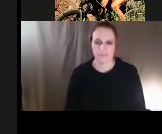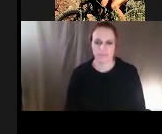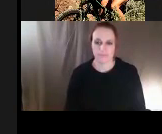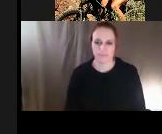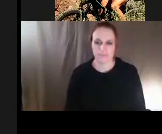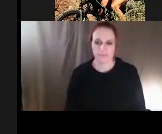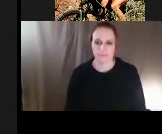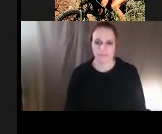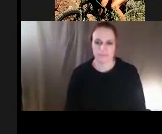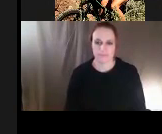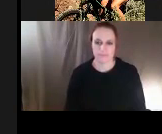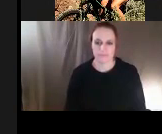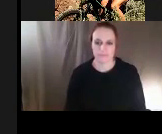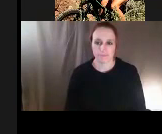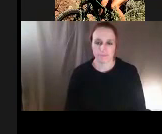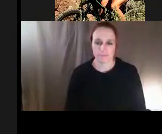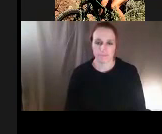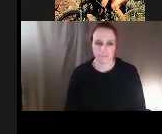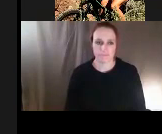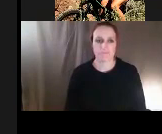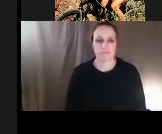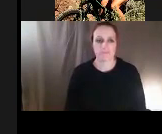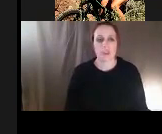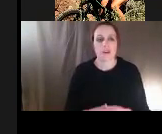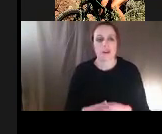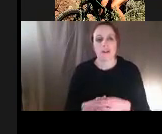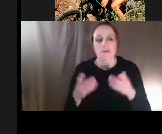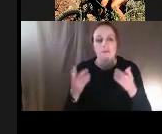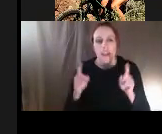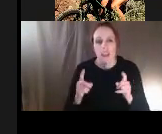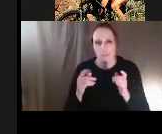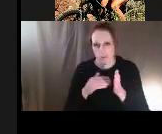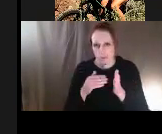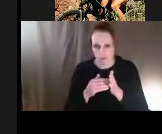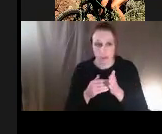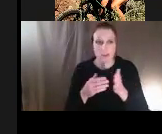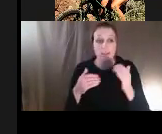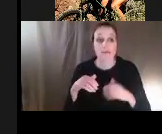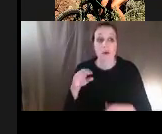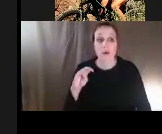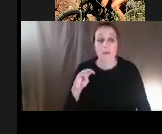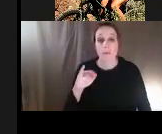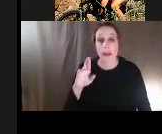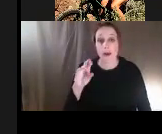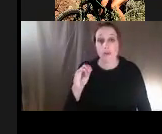disabilities on a frequent basis also, but micro assaults are more intentional.